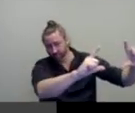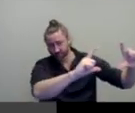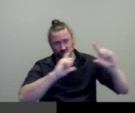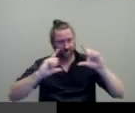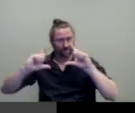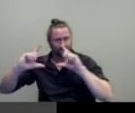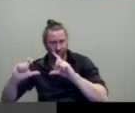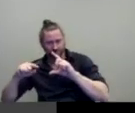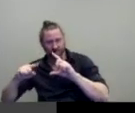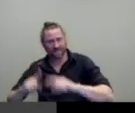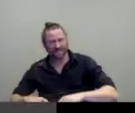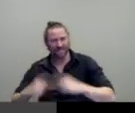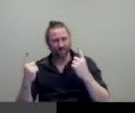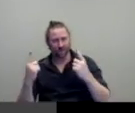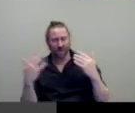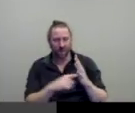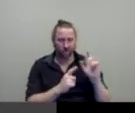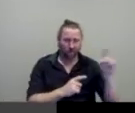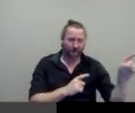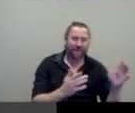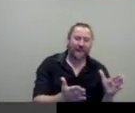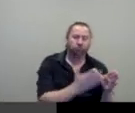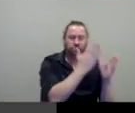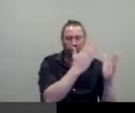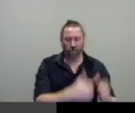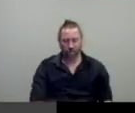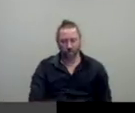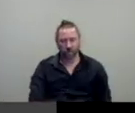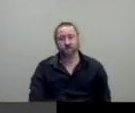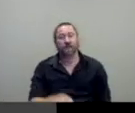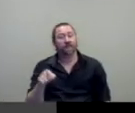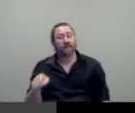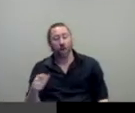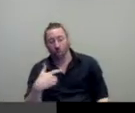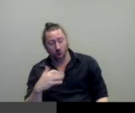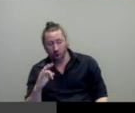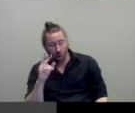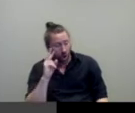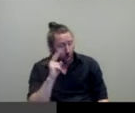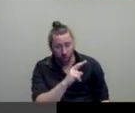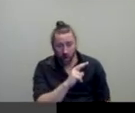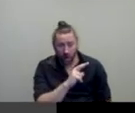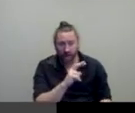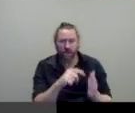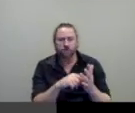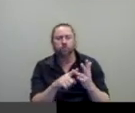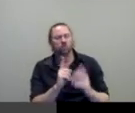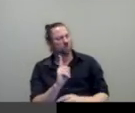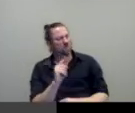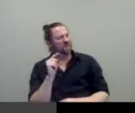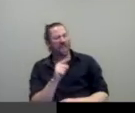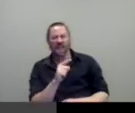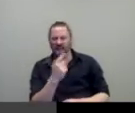abstraction that we've just been looking at it's not asking us to focus wholly on interpreting the